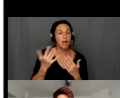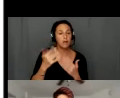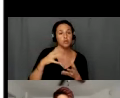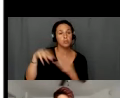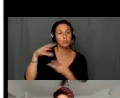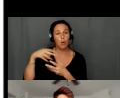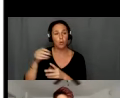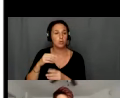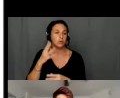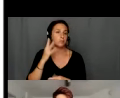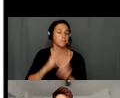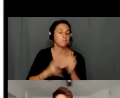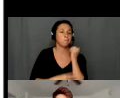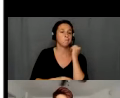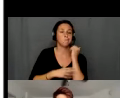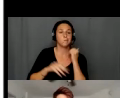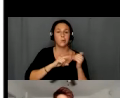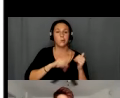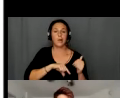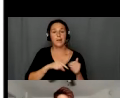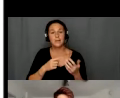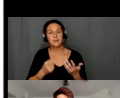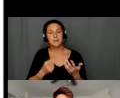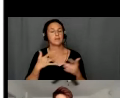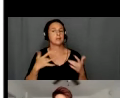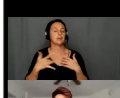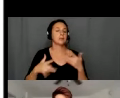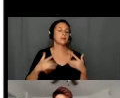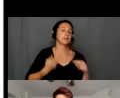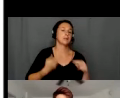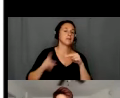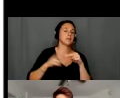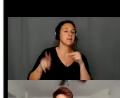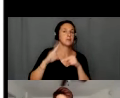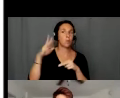growing concern about the effects of wildfire smoke as wildfire events have